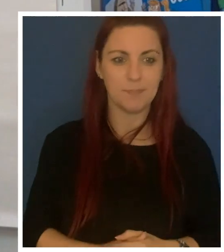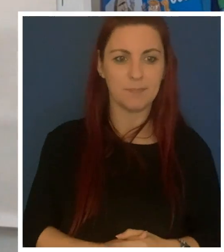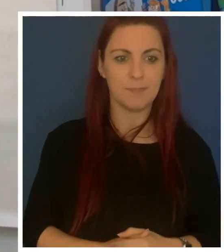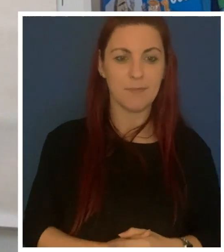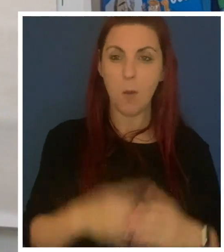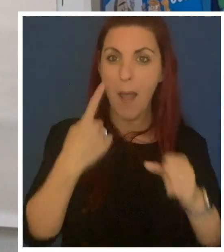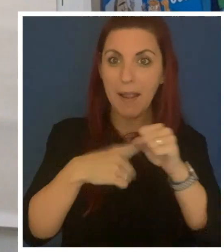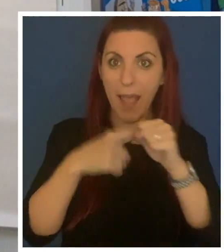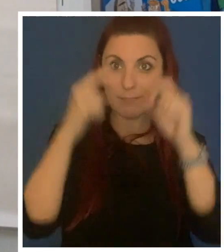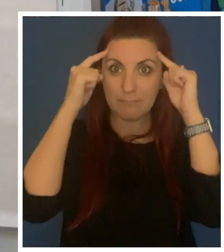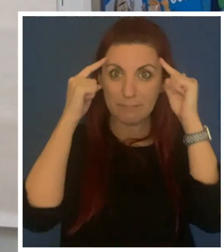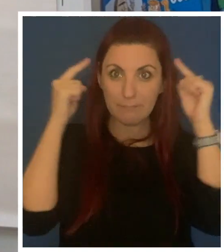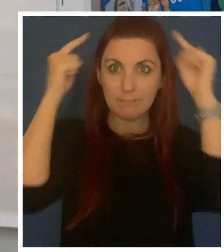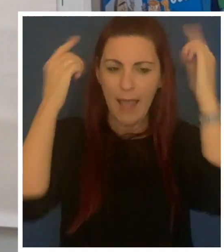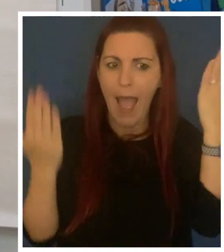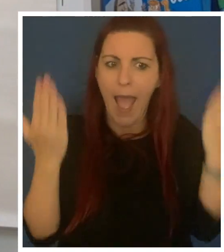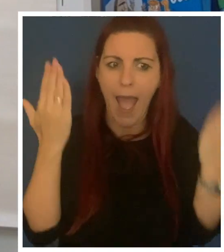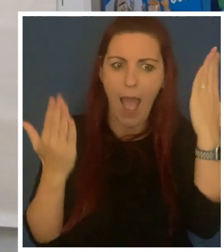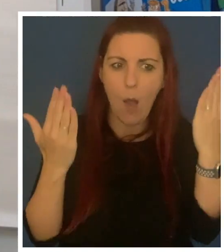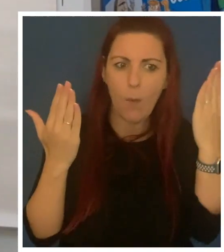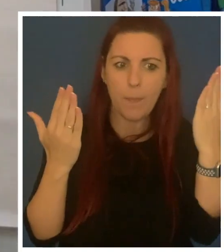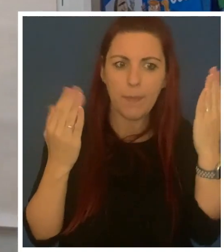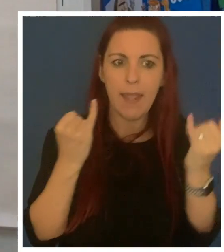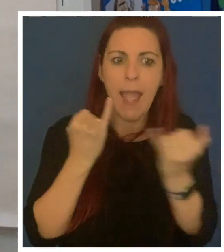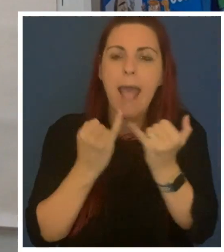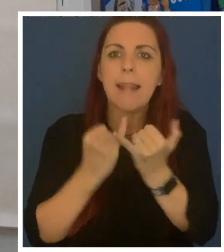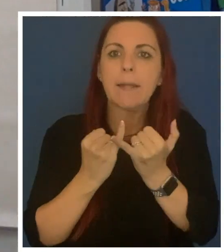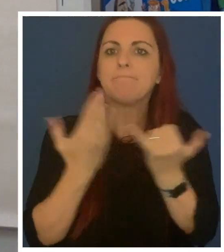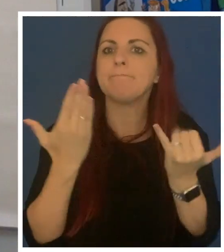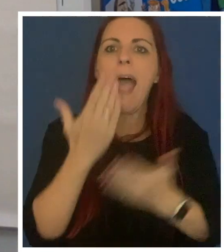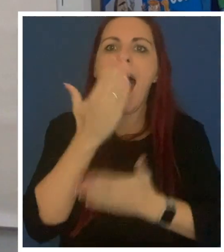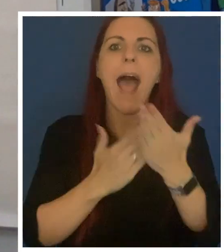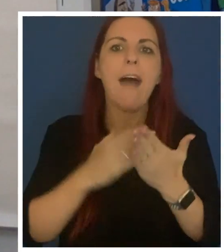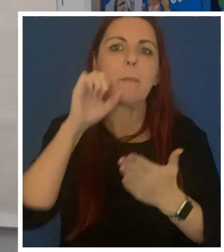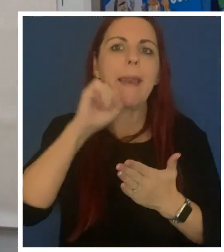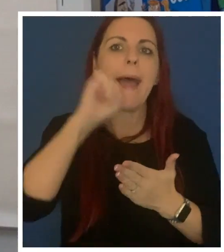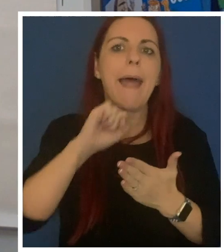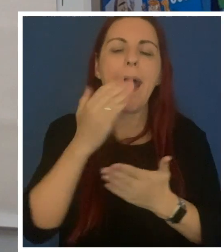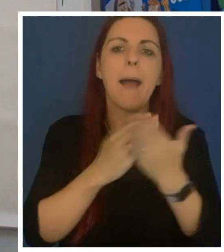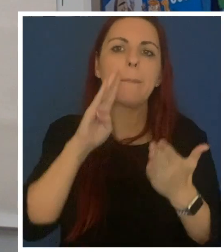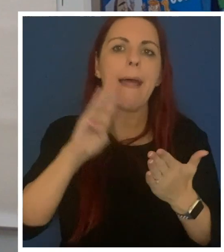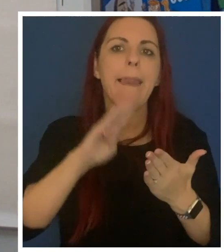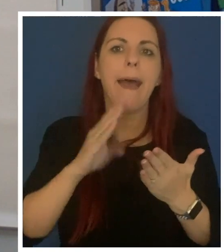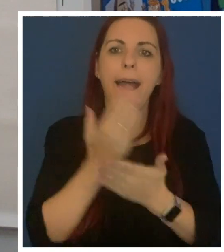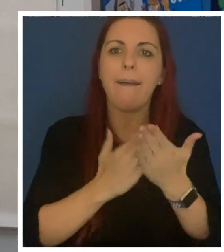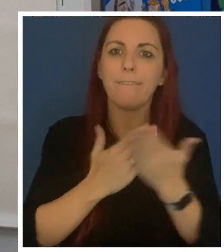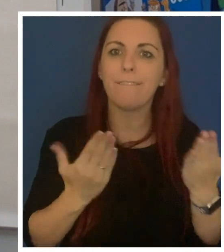I'm going to draw his horns by doing -- it's really easy, it's like half a banana, if you think of what a half of a banana looks like, it goes up like this and down